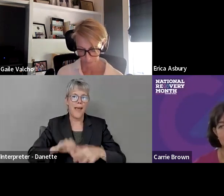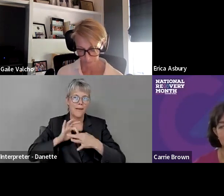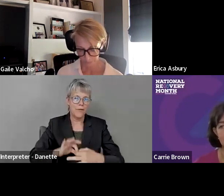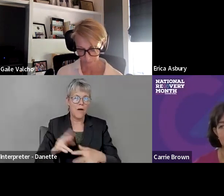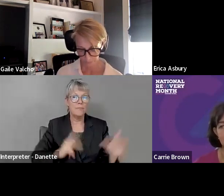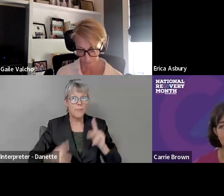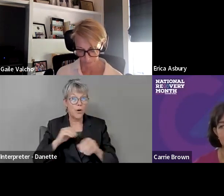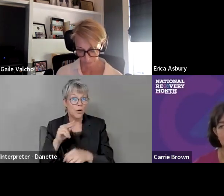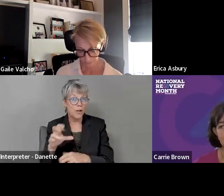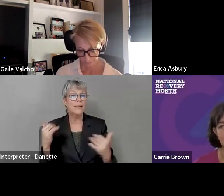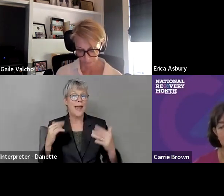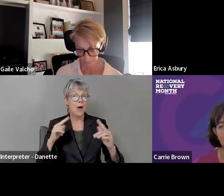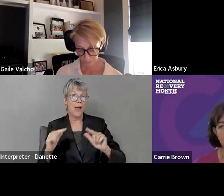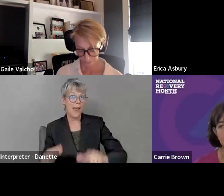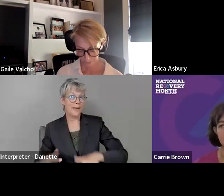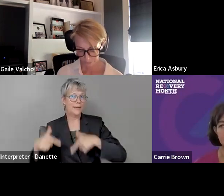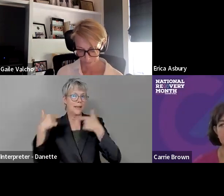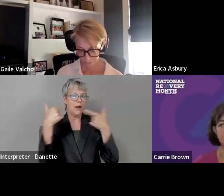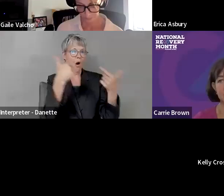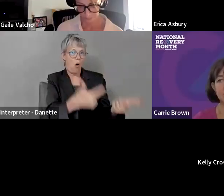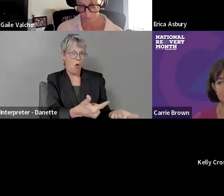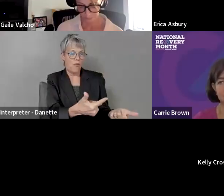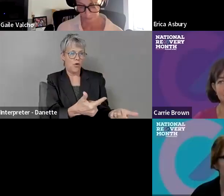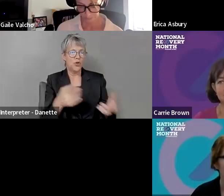i'm going to hand it back over, I believe, to Director Crossing.